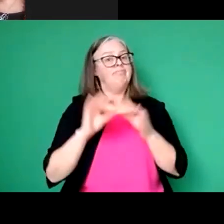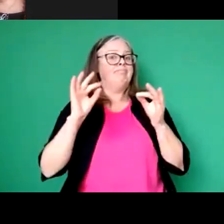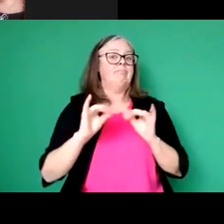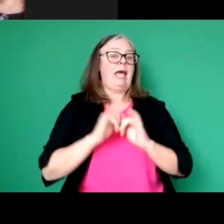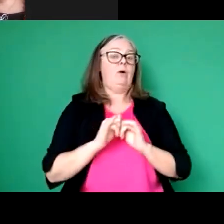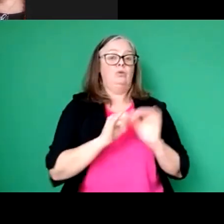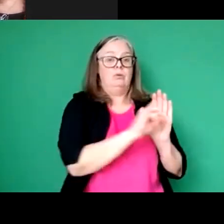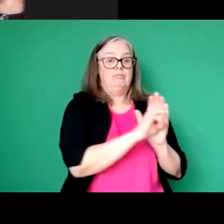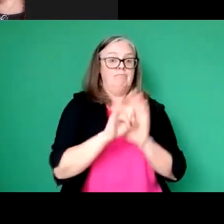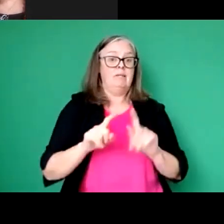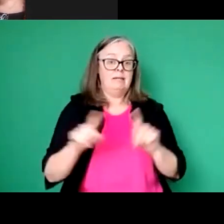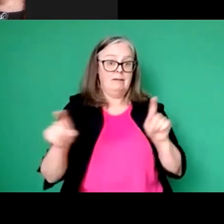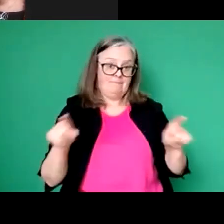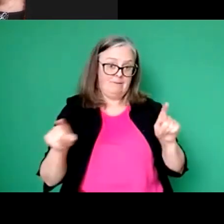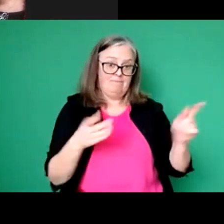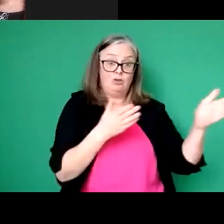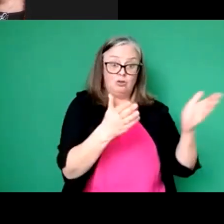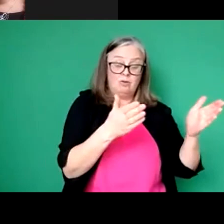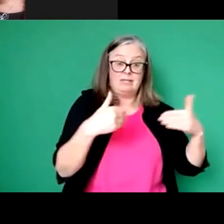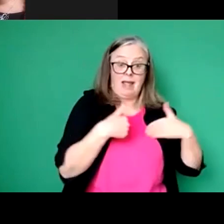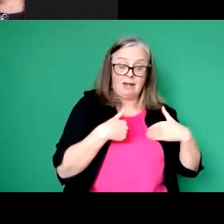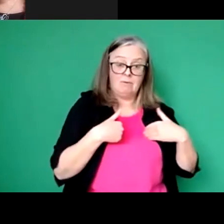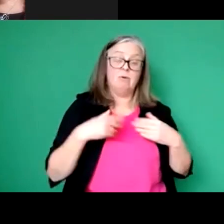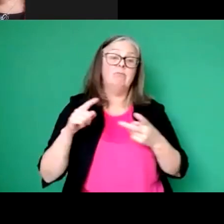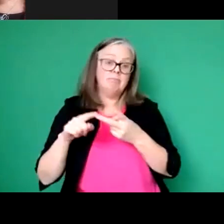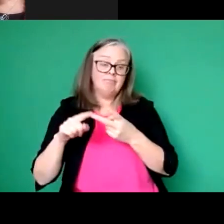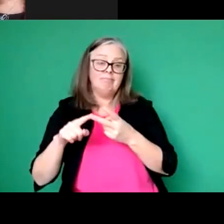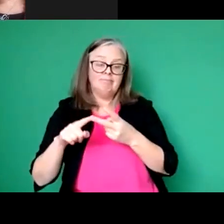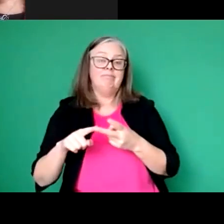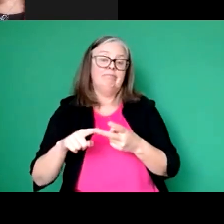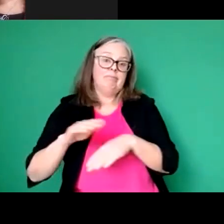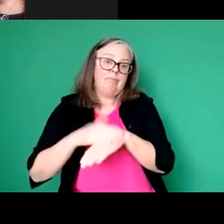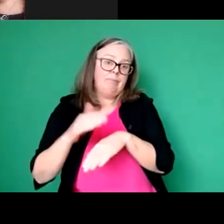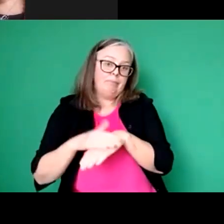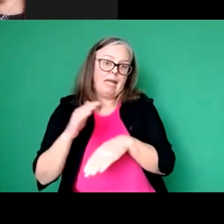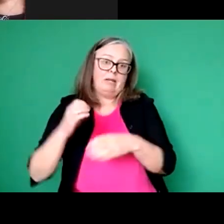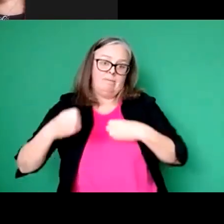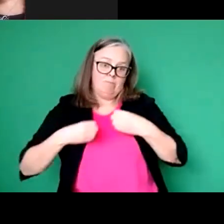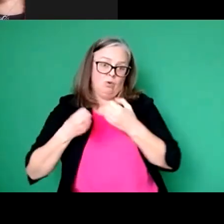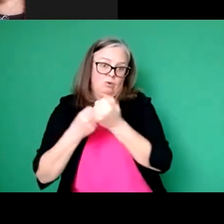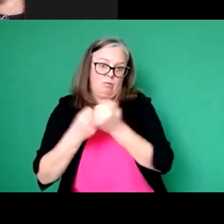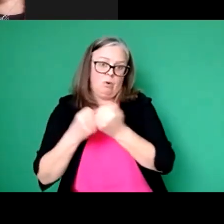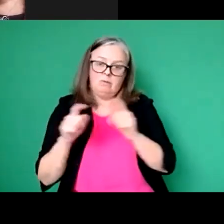between the the two um i don't know if anybody else has anything they want to add to that and if